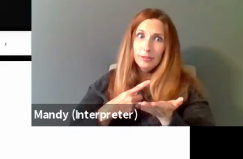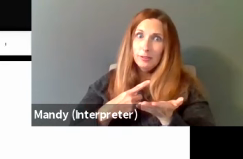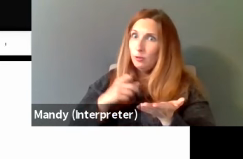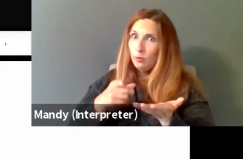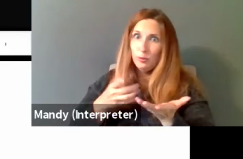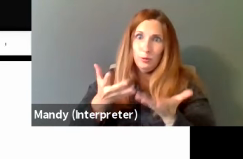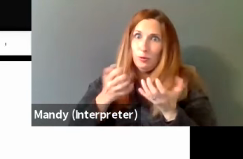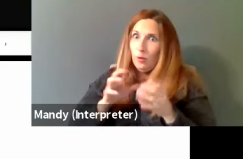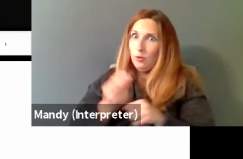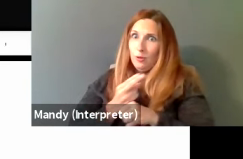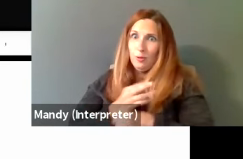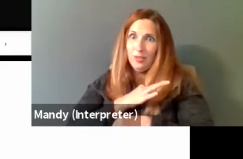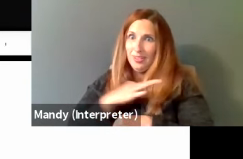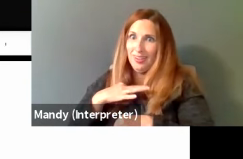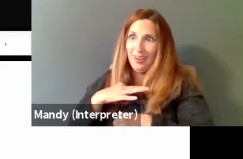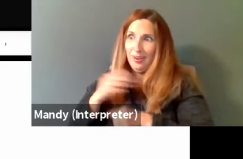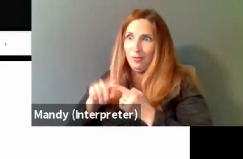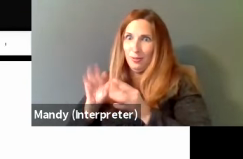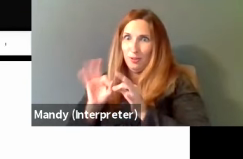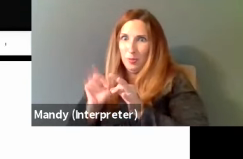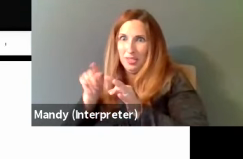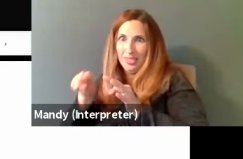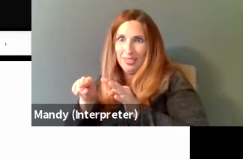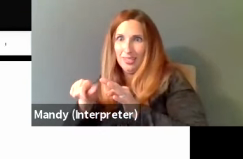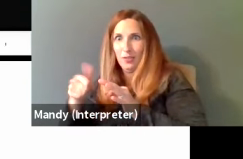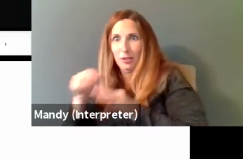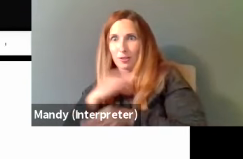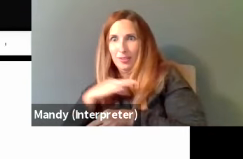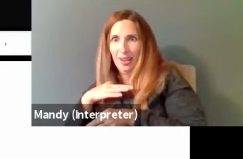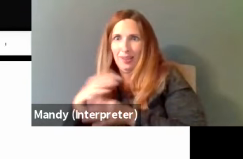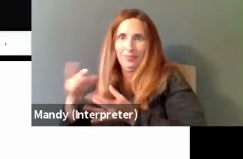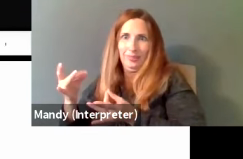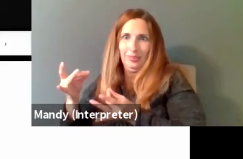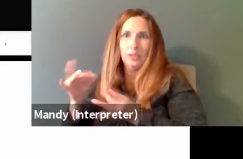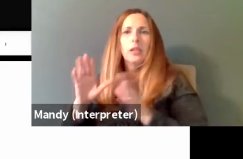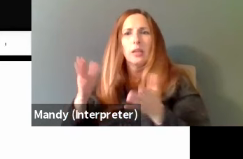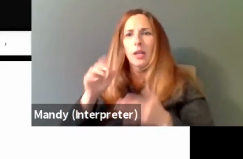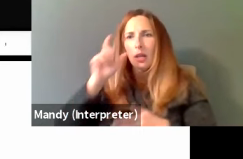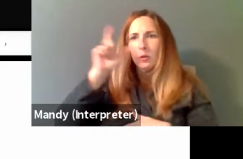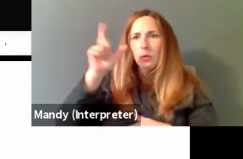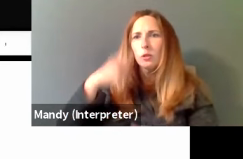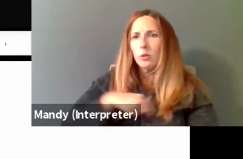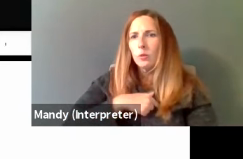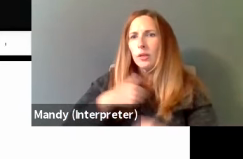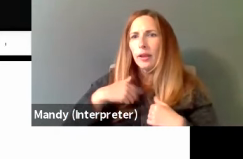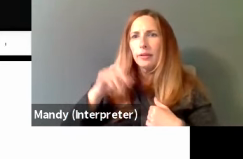use a staff member to interpret for another staff. At LUNA I mentioned we have a Deaf employee